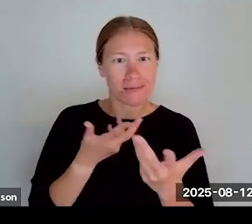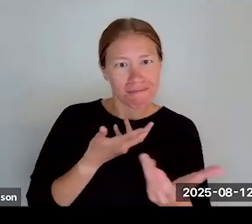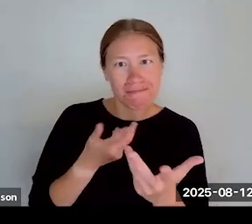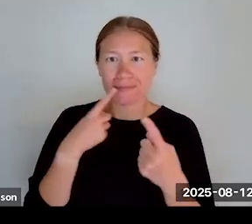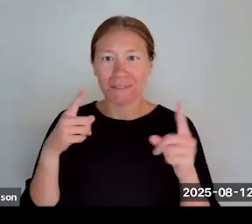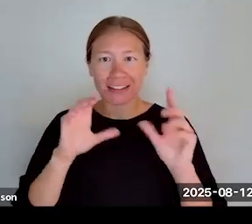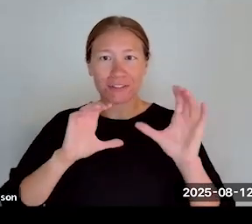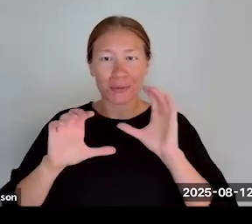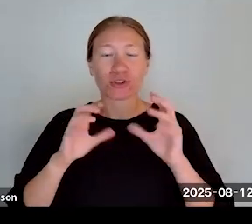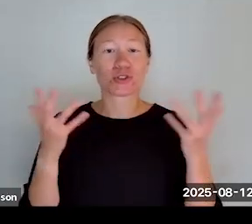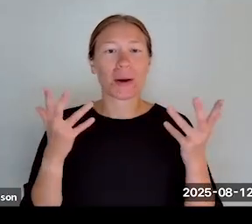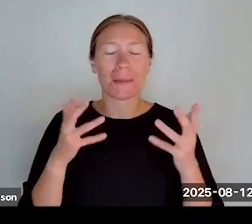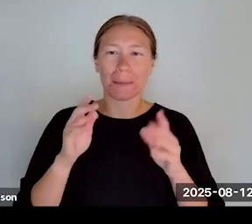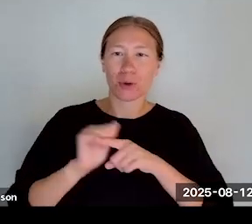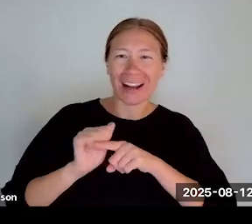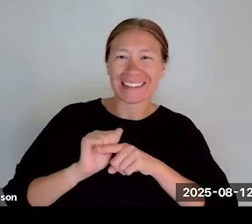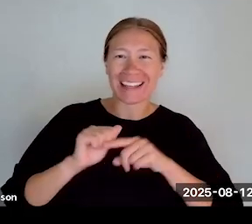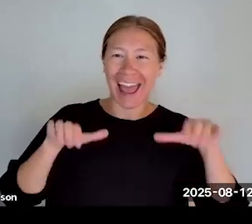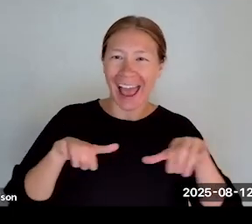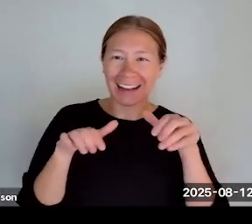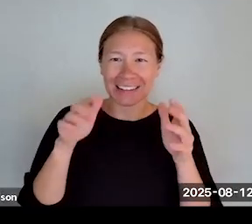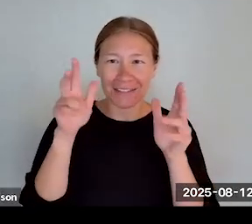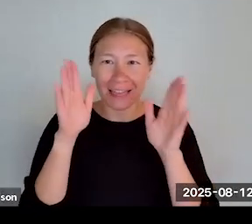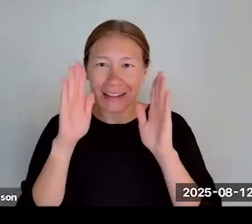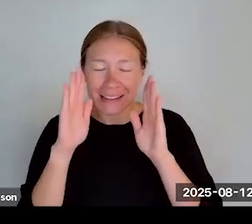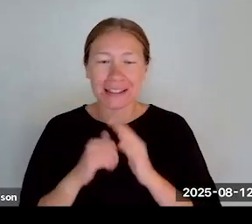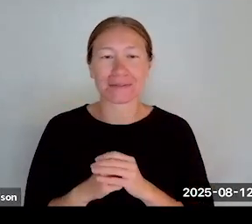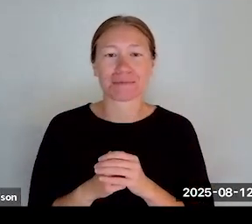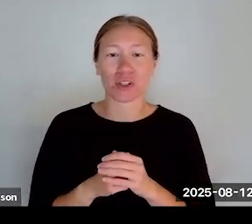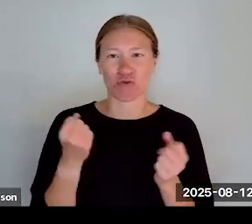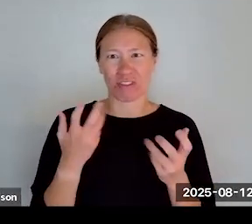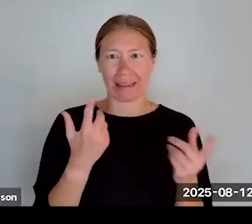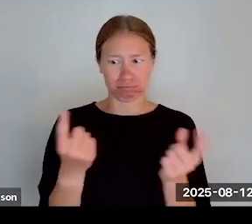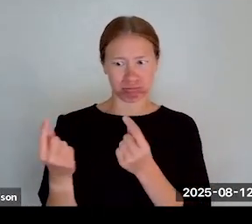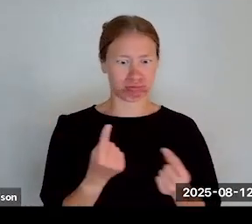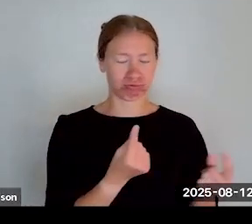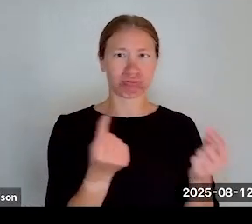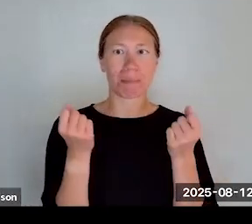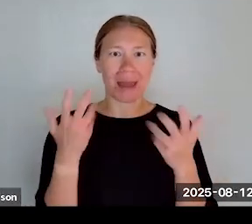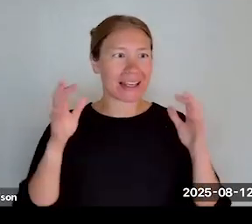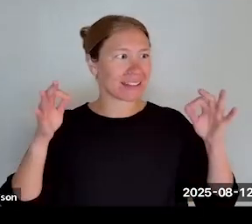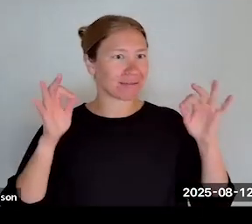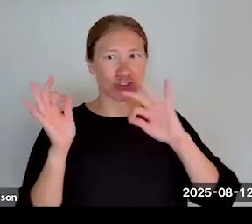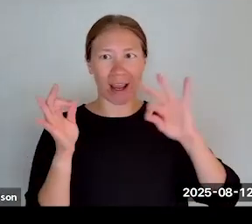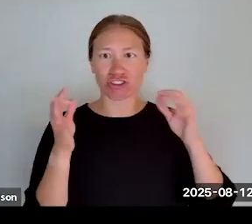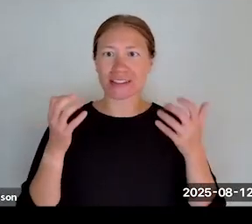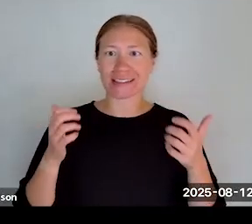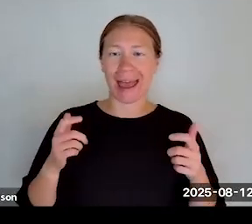In today's fast-paced world where multitasking is the norm and distractions are everywhere, truly listening can be challenging.